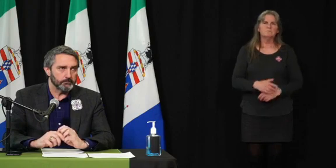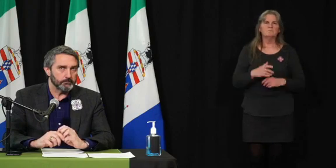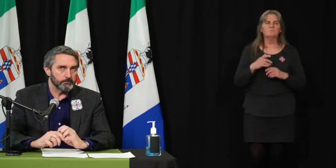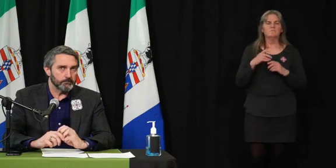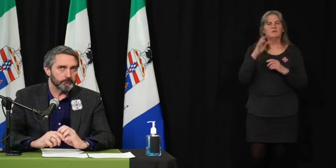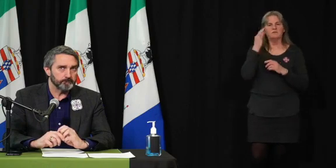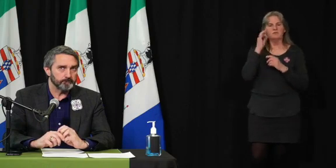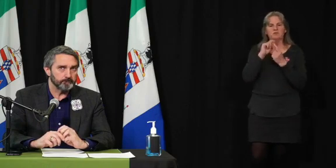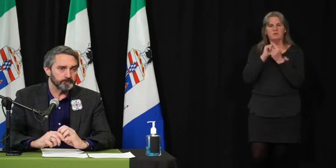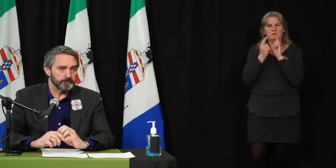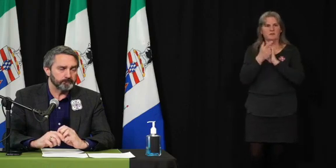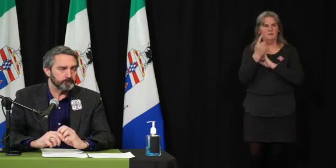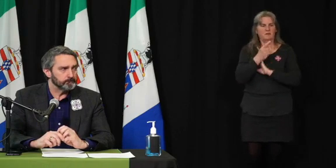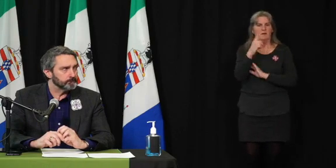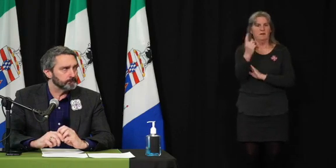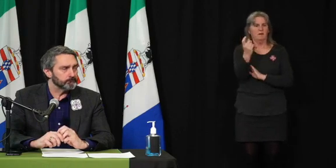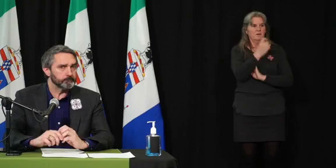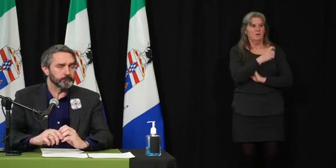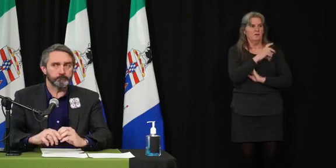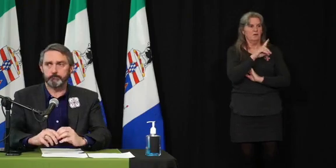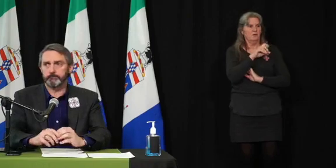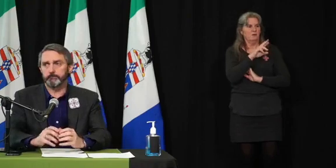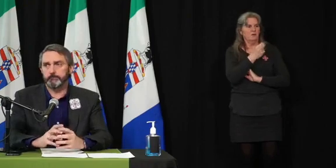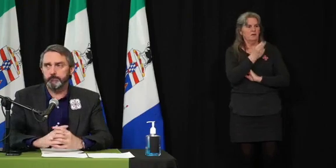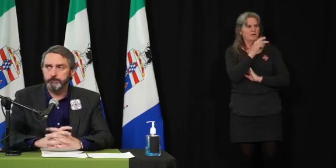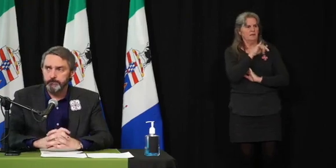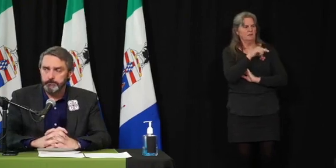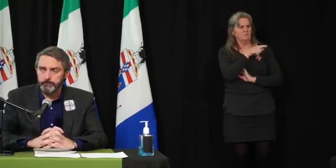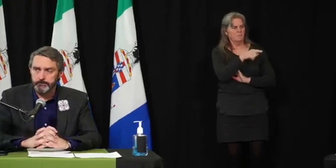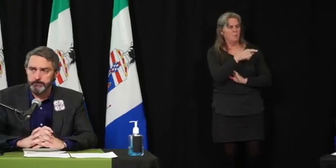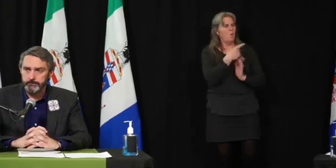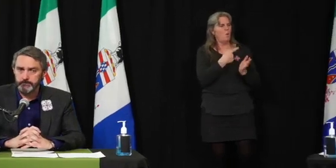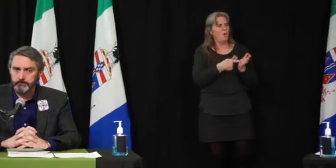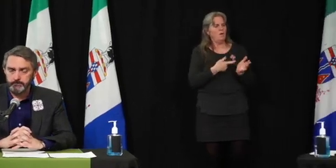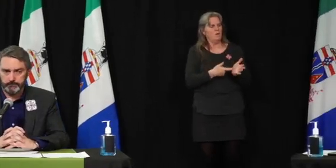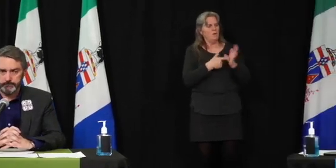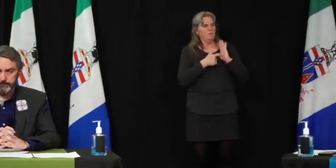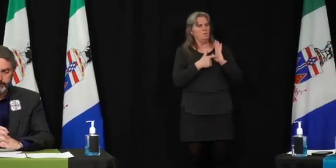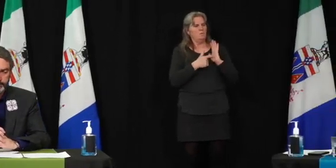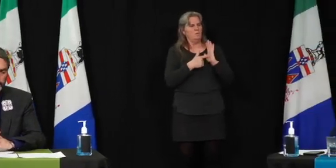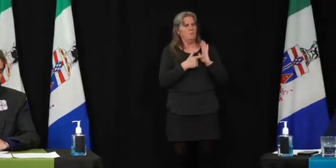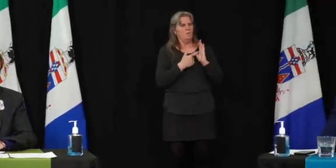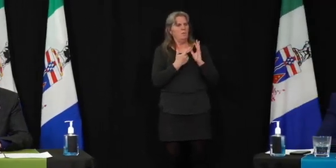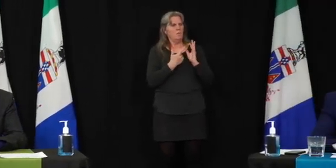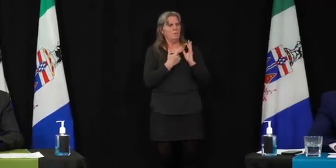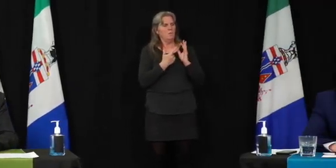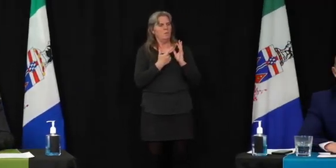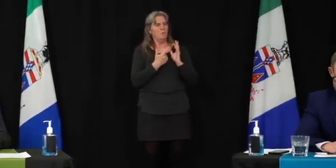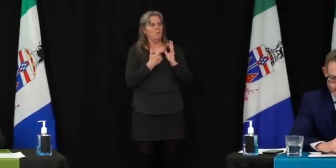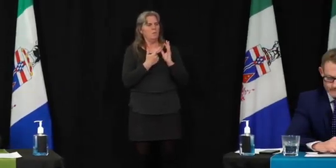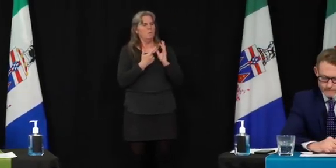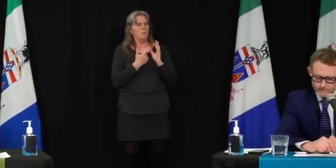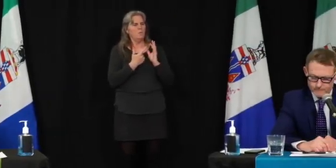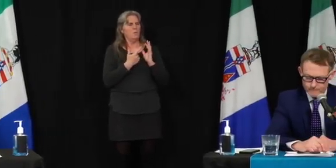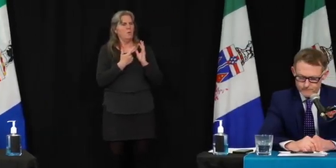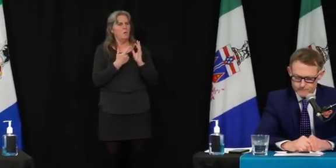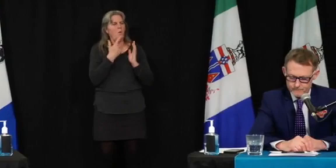The question is for Doctor Hanley. What factors or conditions have been taken into consideration in